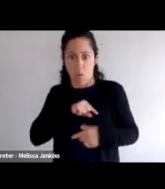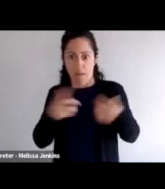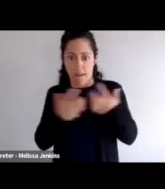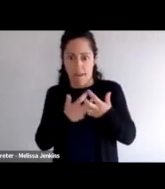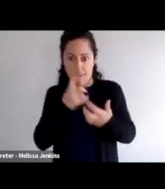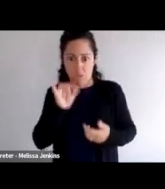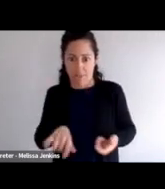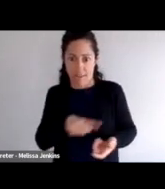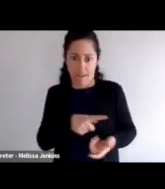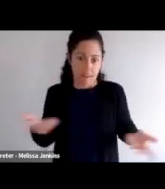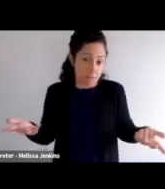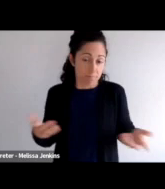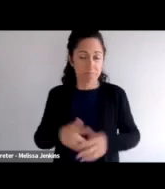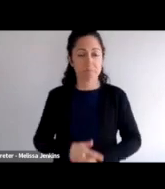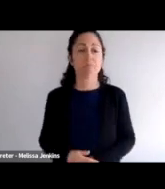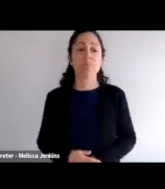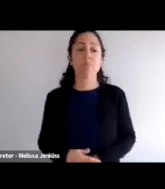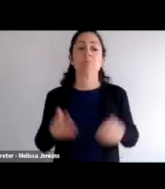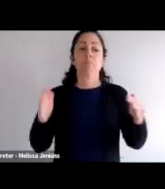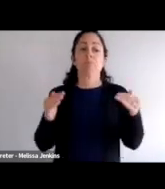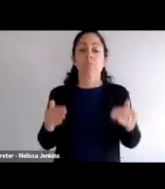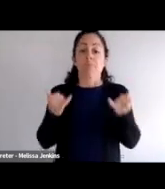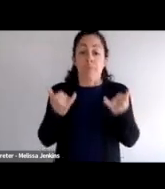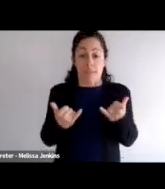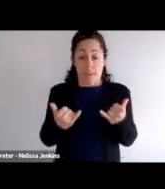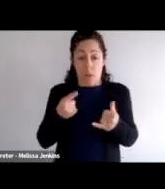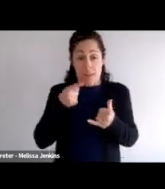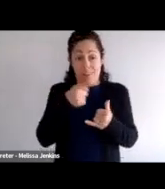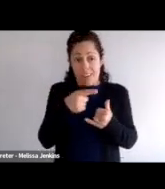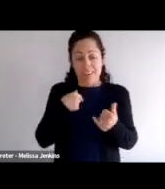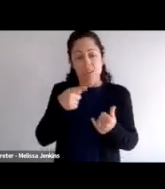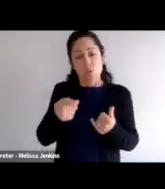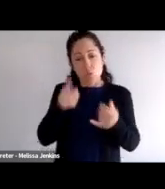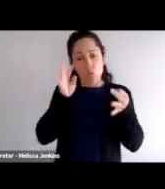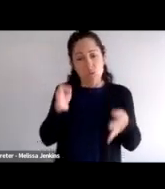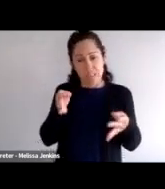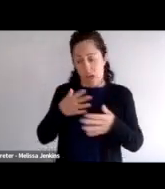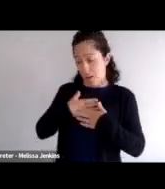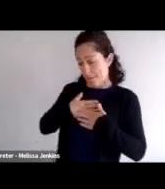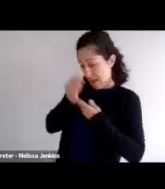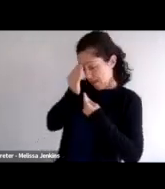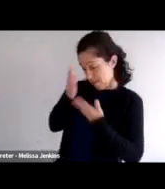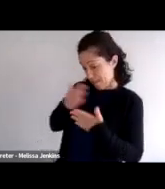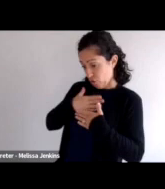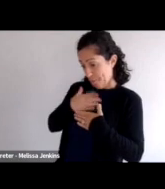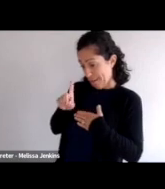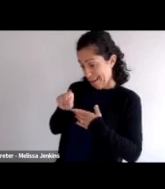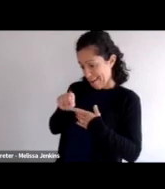This is where you decide how you want to share your data. There's only a few questions and the